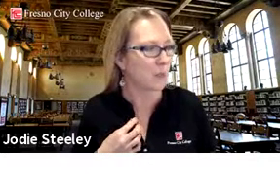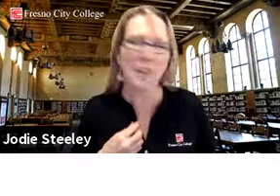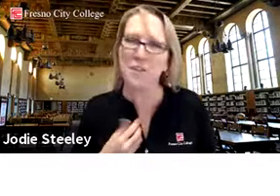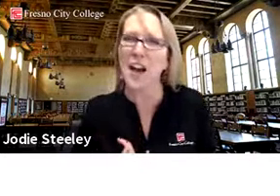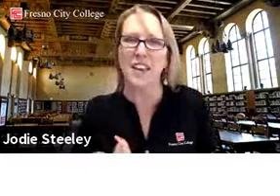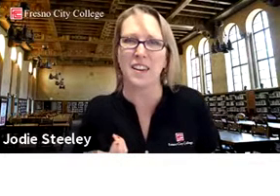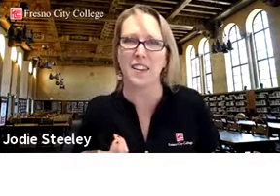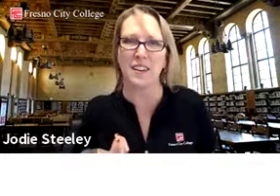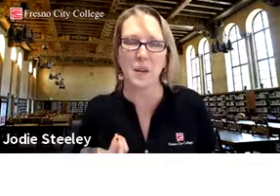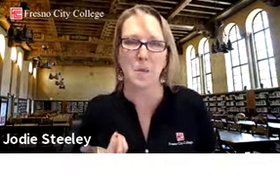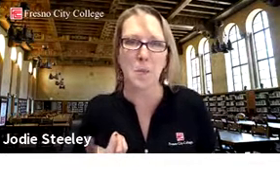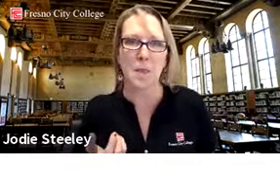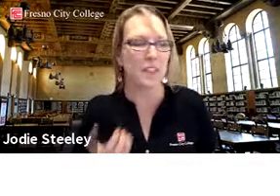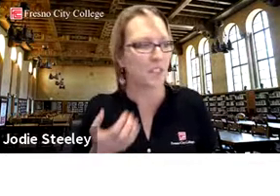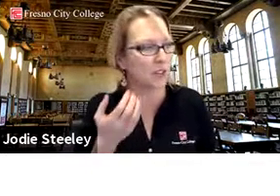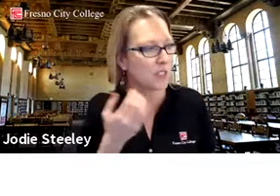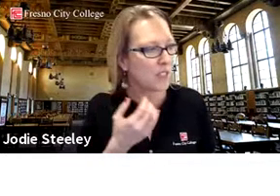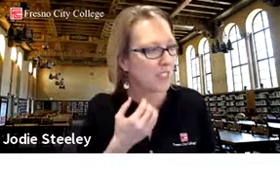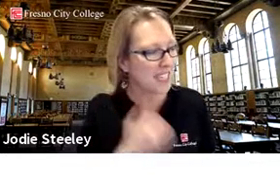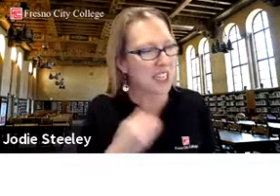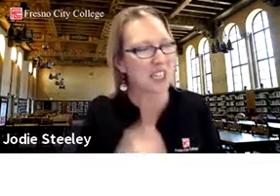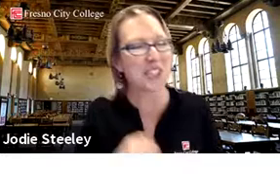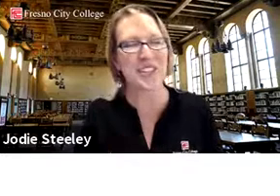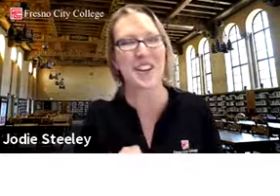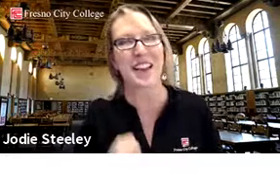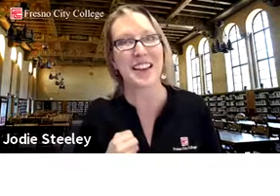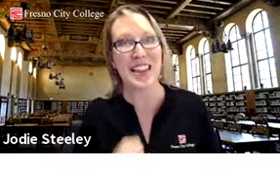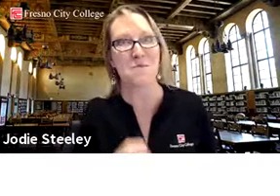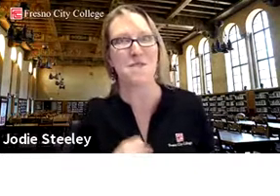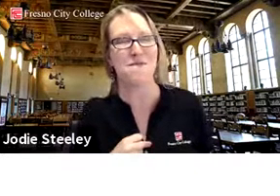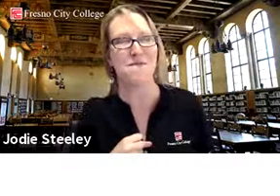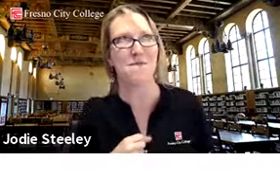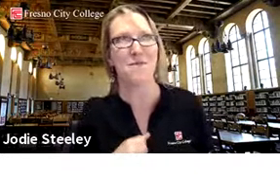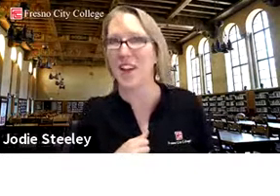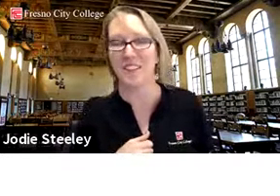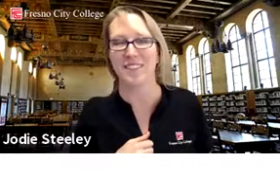really fun. Teaching and Learning online at fun.